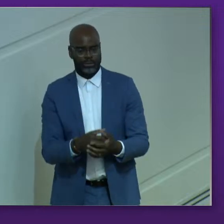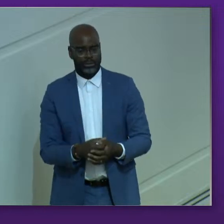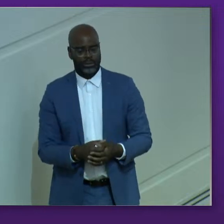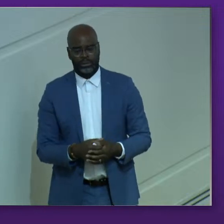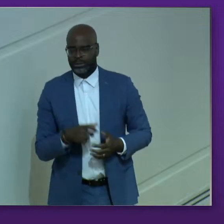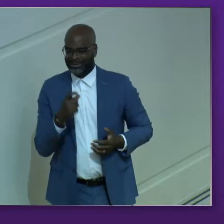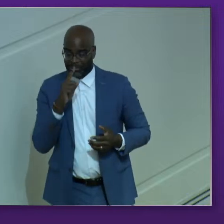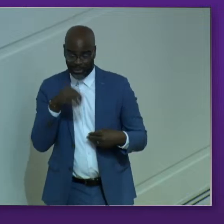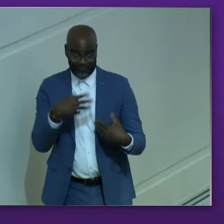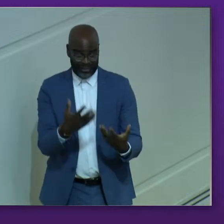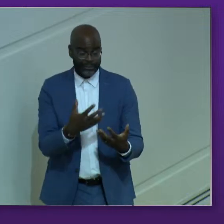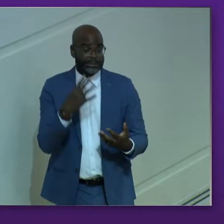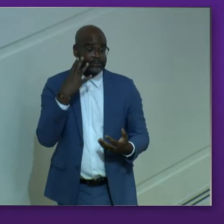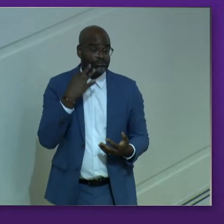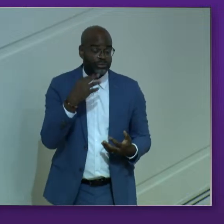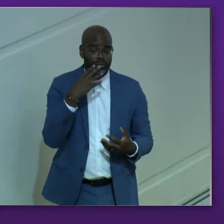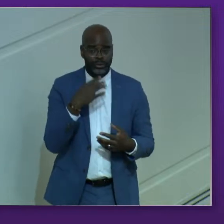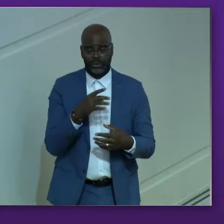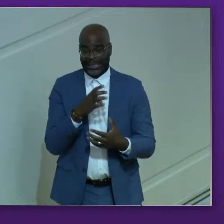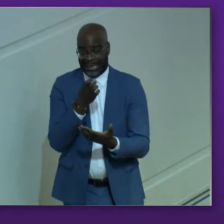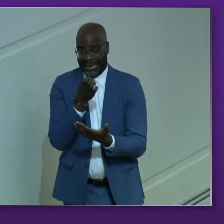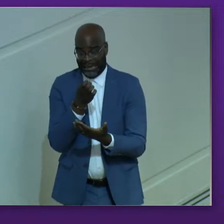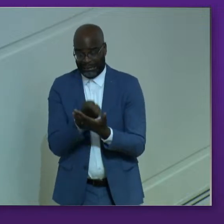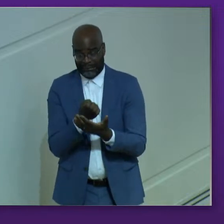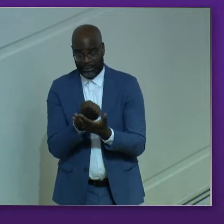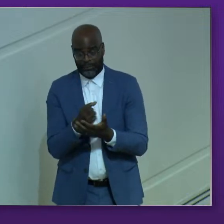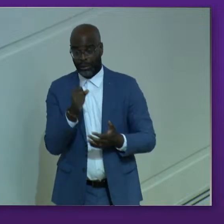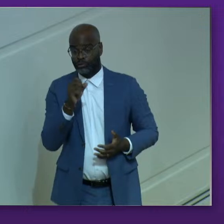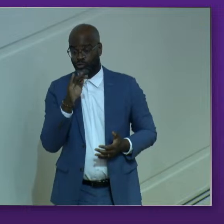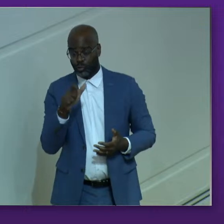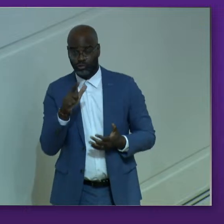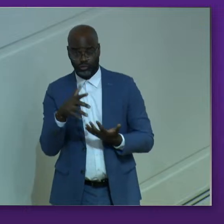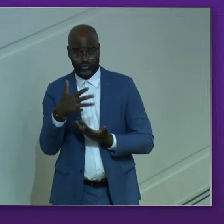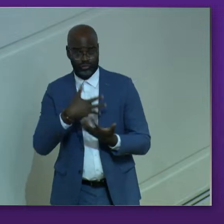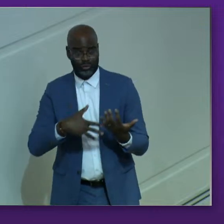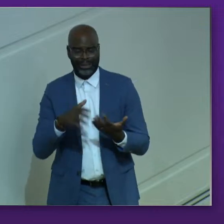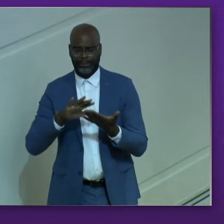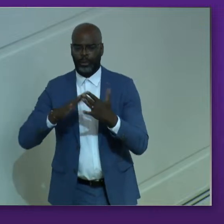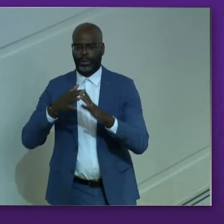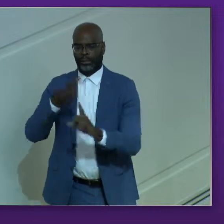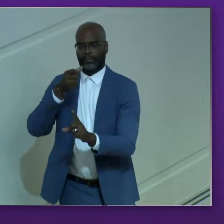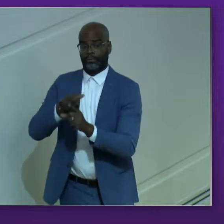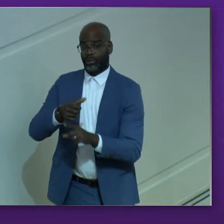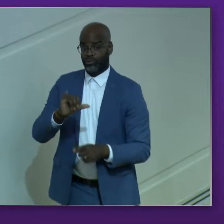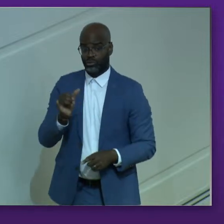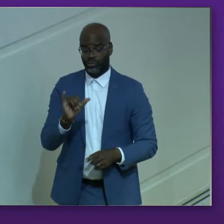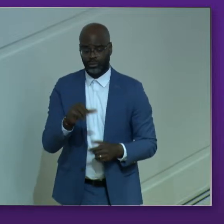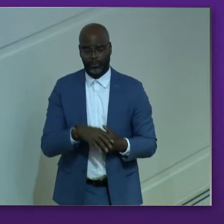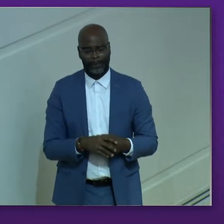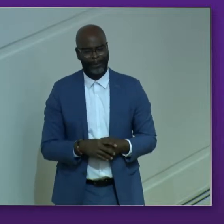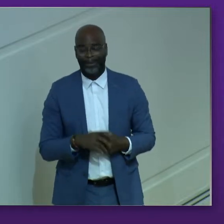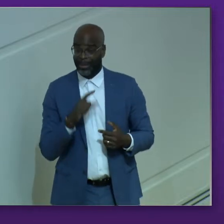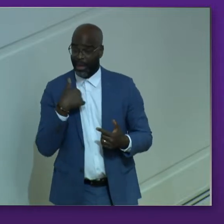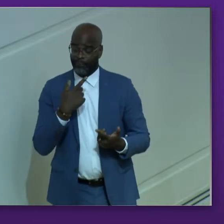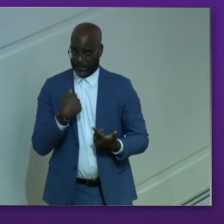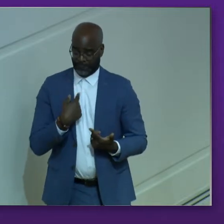THEM HONORS PROGRAMS EXPERIMENTAL LEARNING AND LEADERSHIP ROLES HAVE NOURISHED